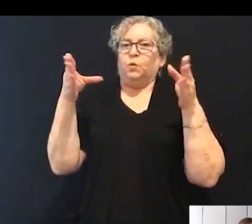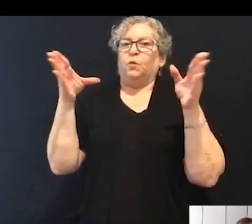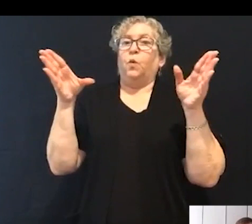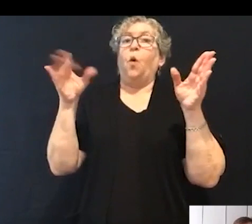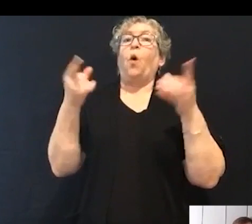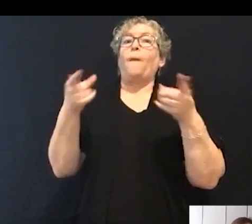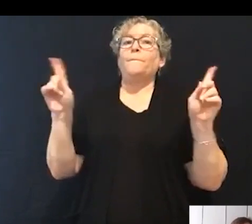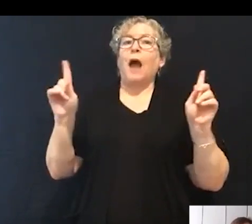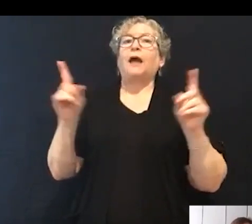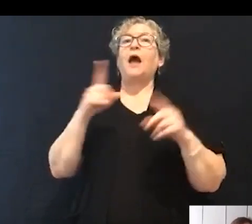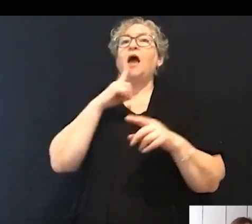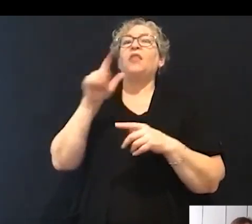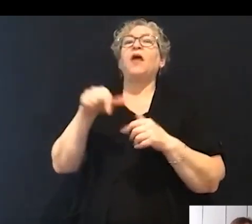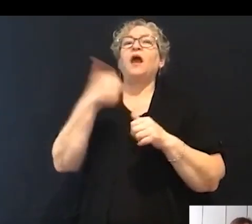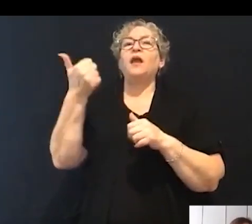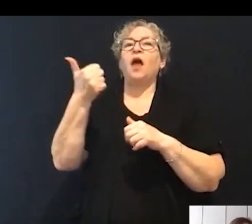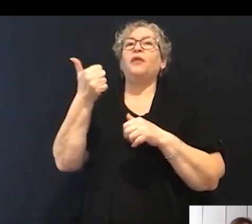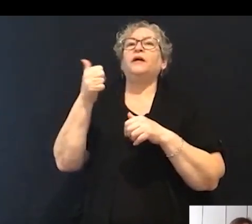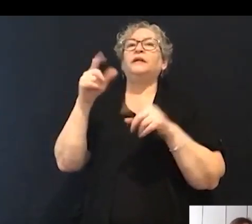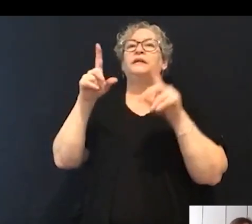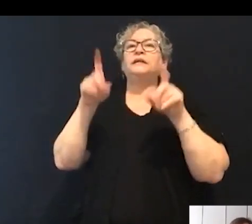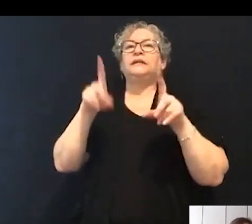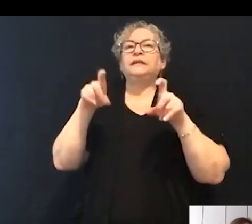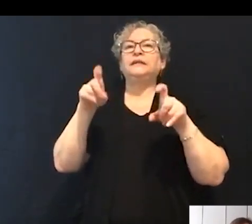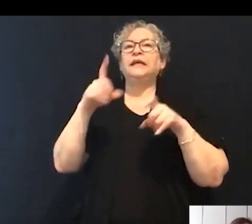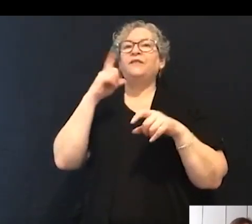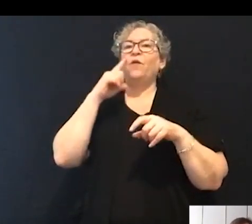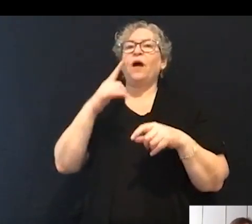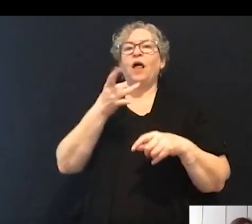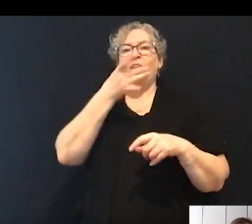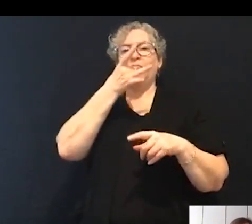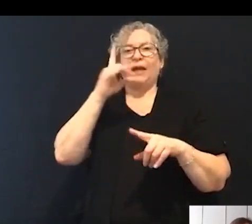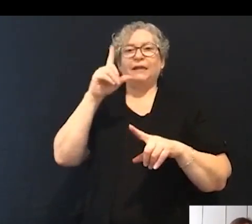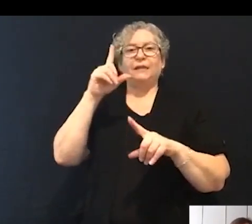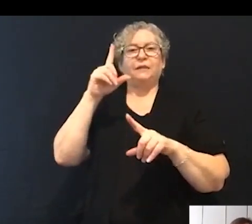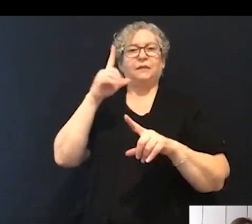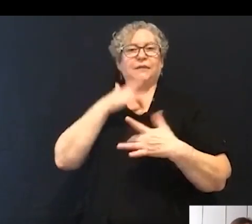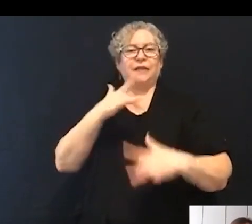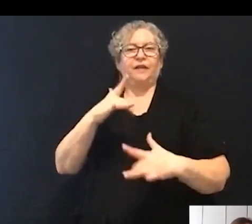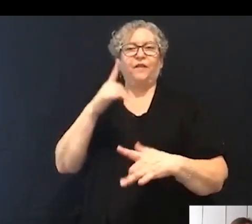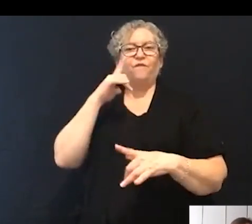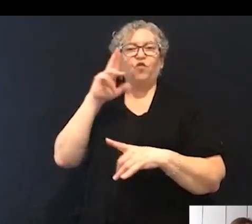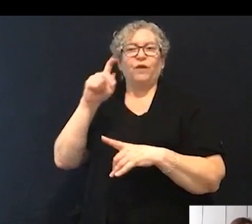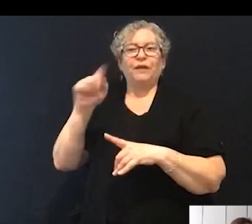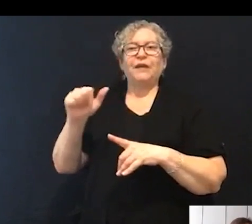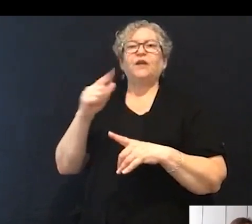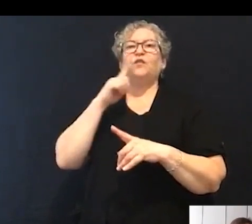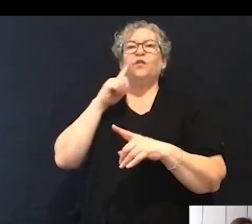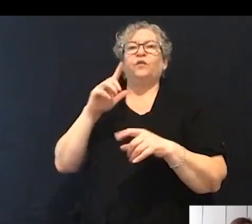on light sensitivity of the retina called the full field field stimulus threshold test.